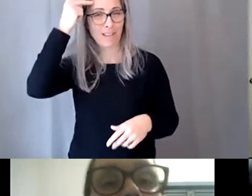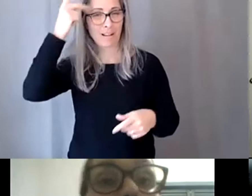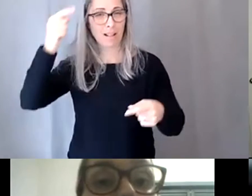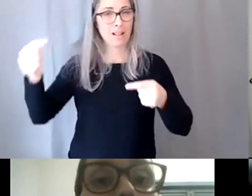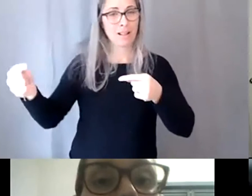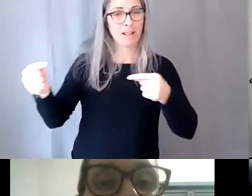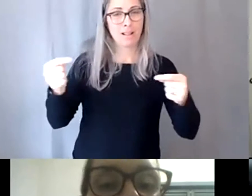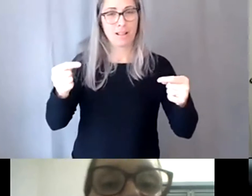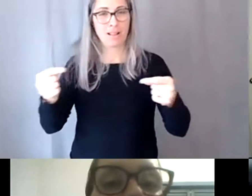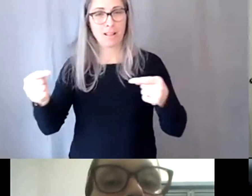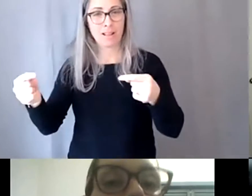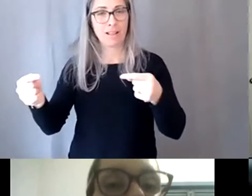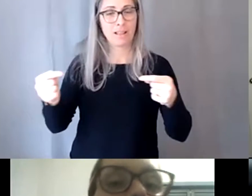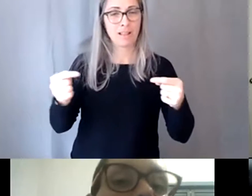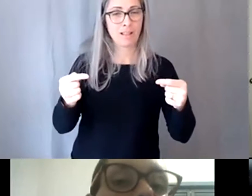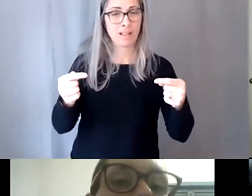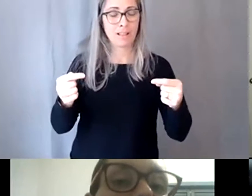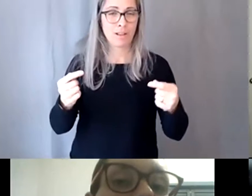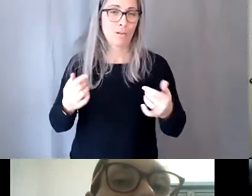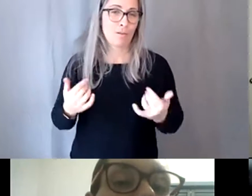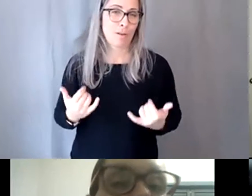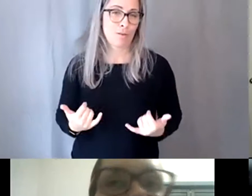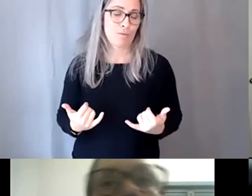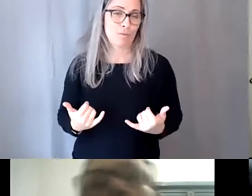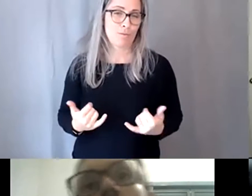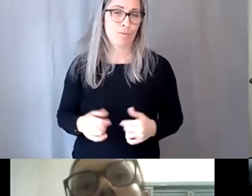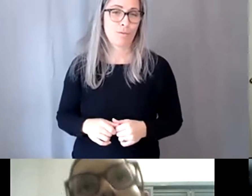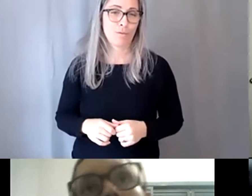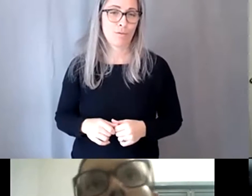a moment that here in Brazil we are